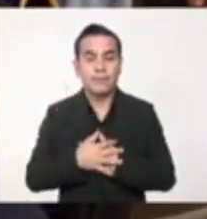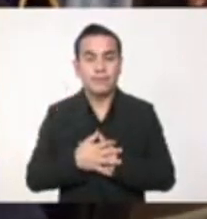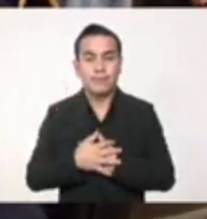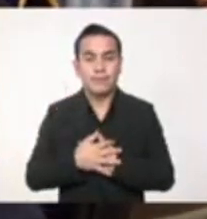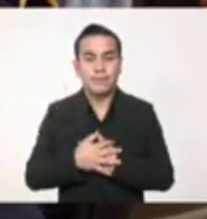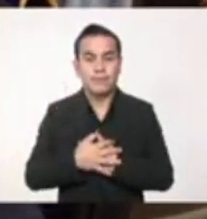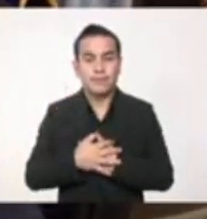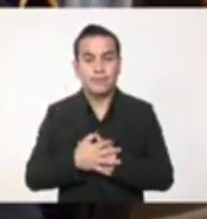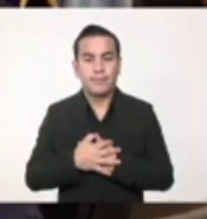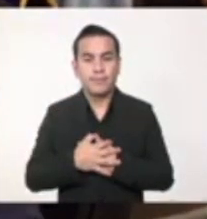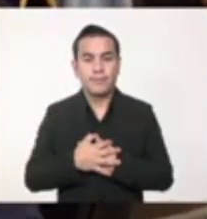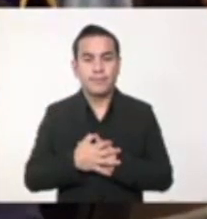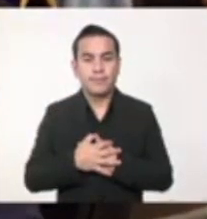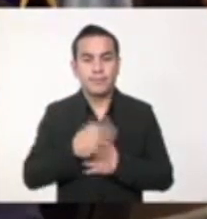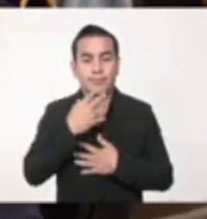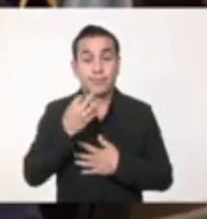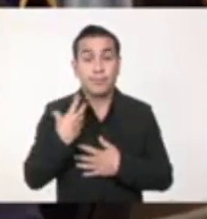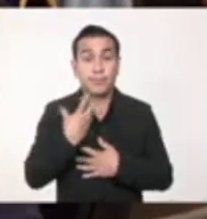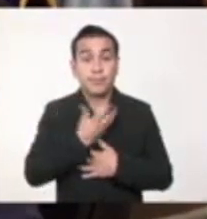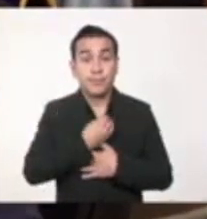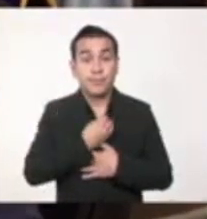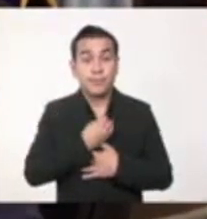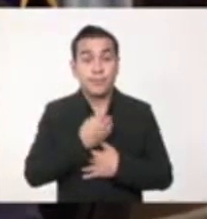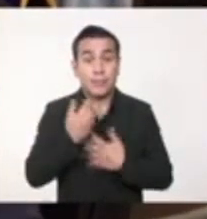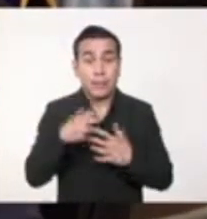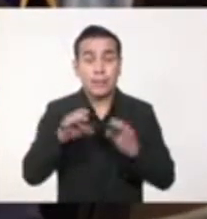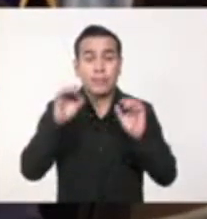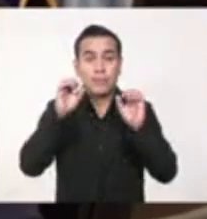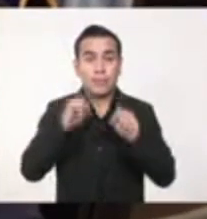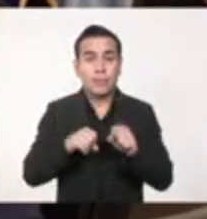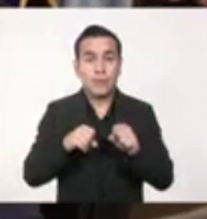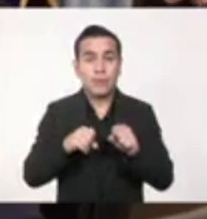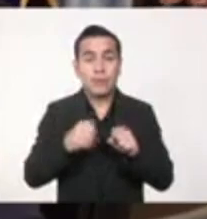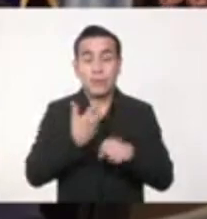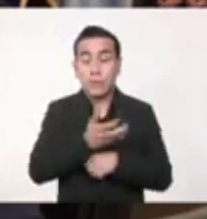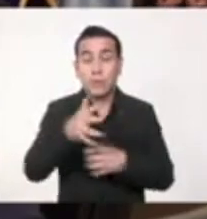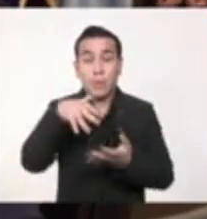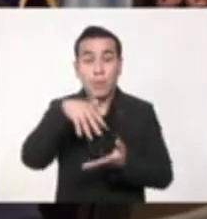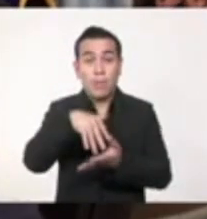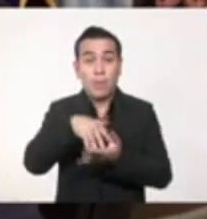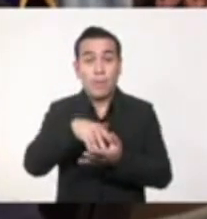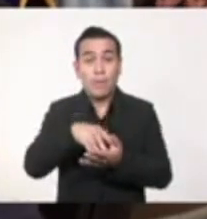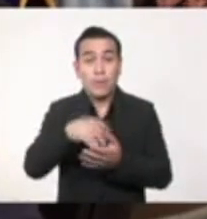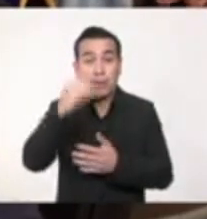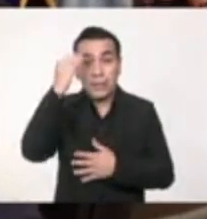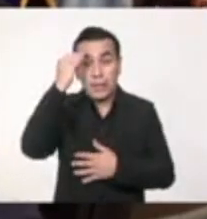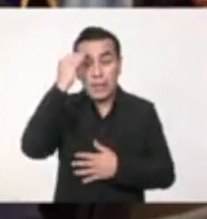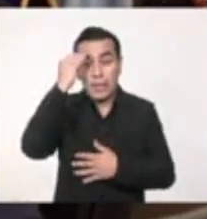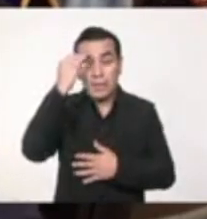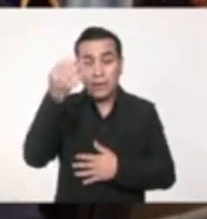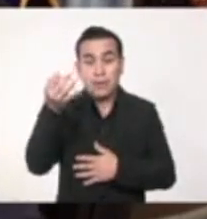In other words, we had the power to do it, the people asked for it, the people were asking for it, the people voted for